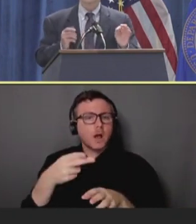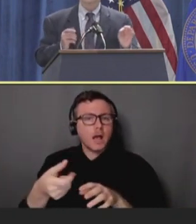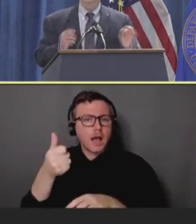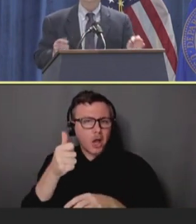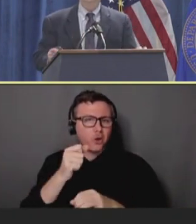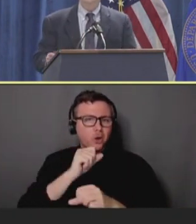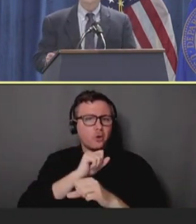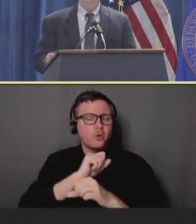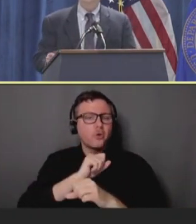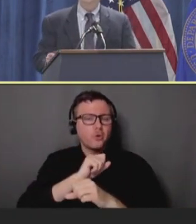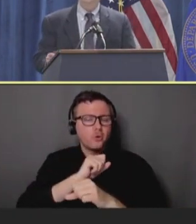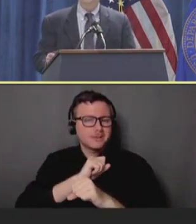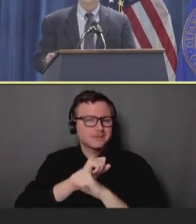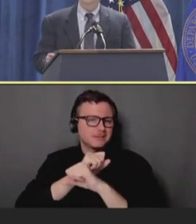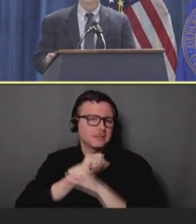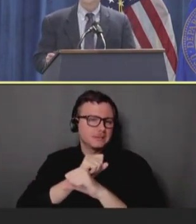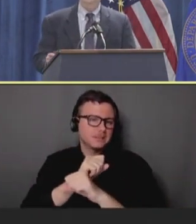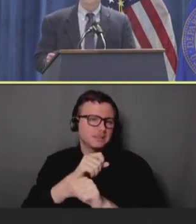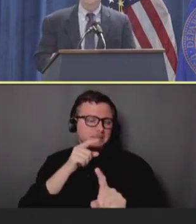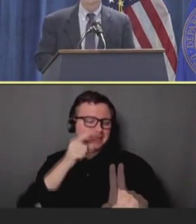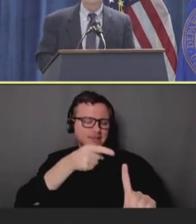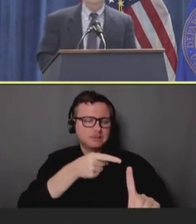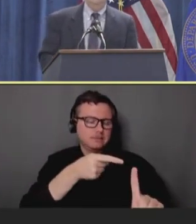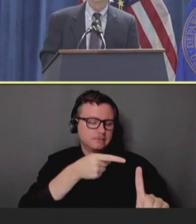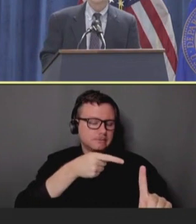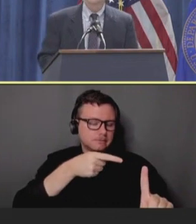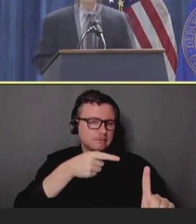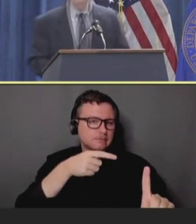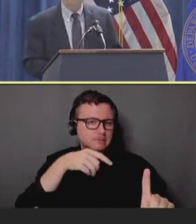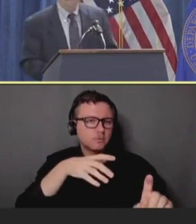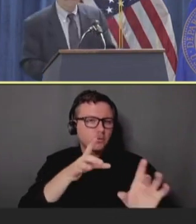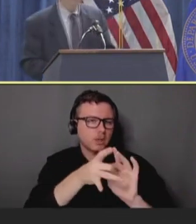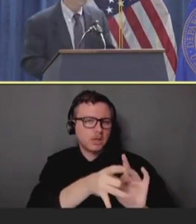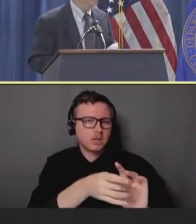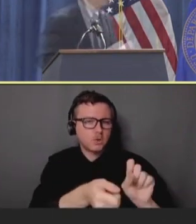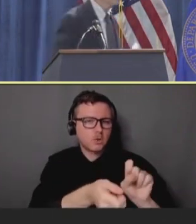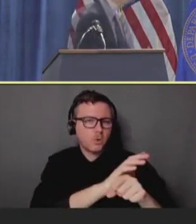particularly against the COVID vaccine. Thank you very much.